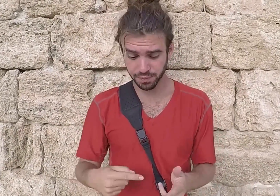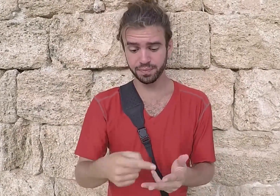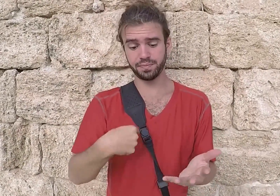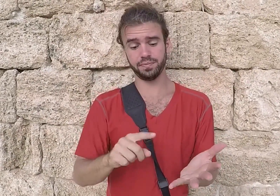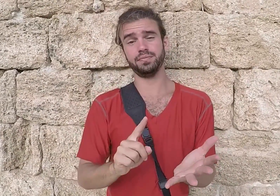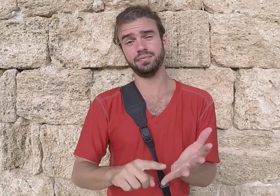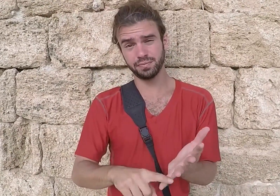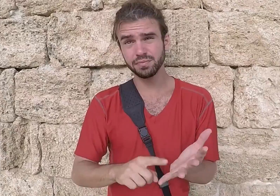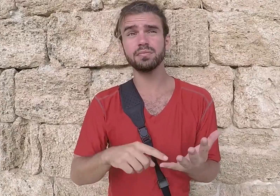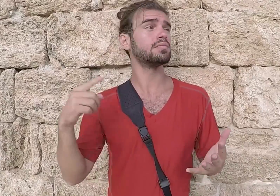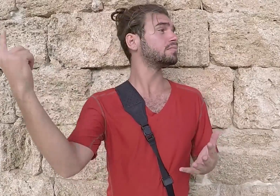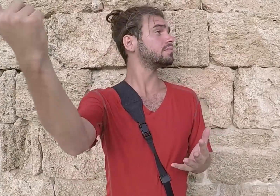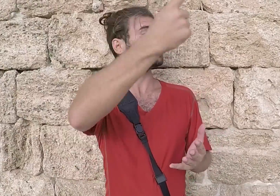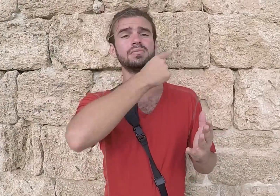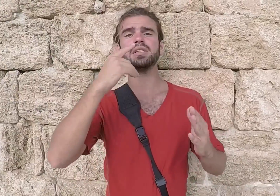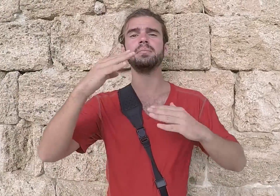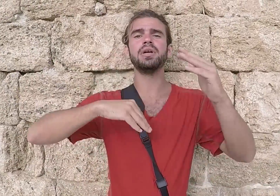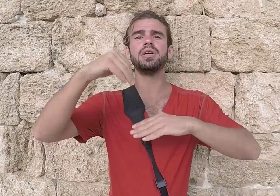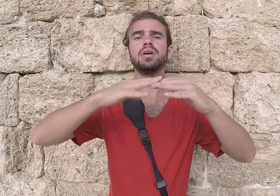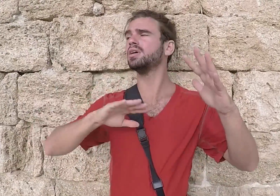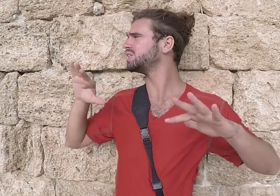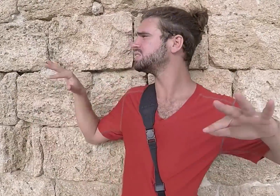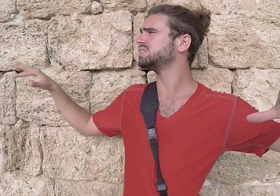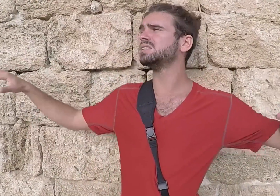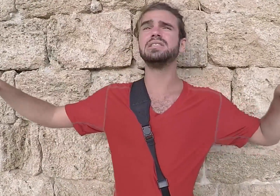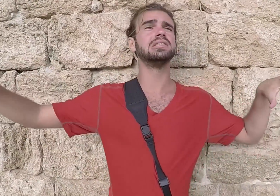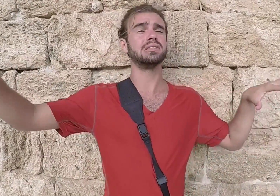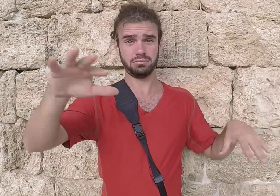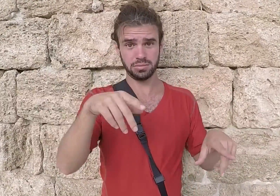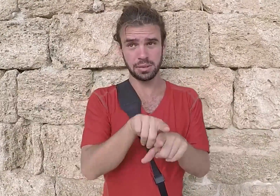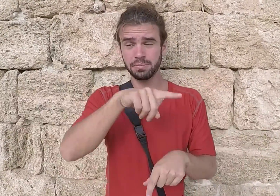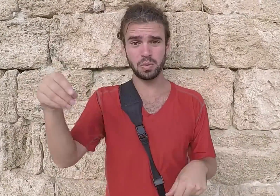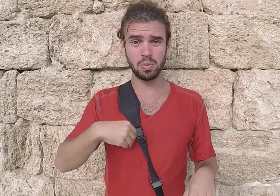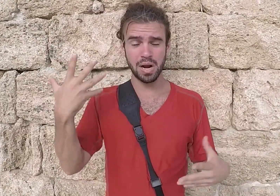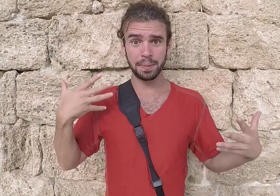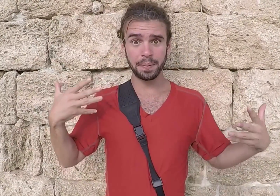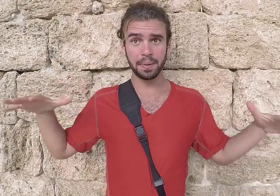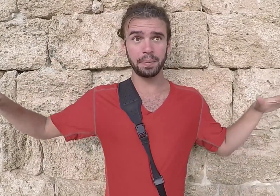The fourth fact is, the entire building is constructed with rocks and the color you will see is white/tan.